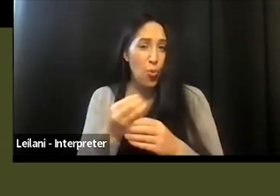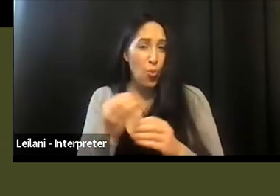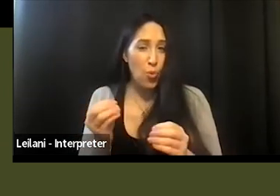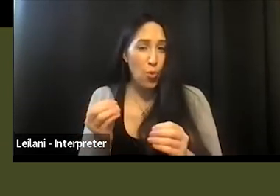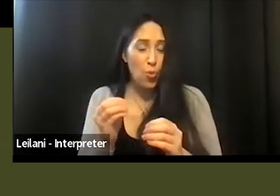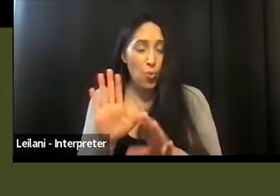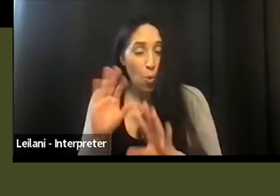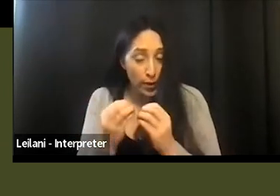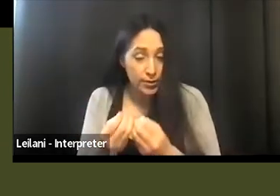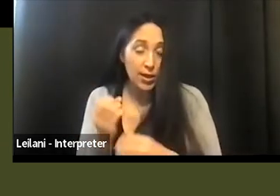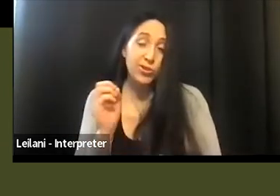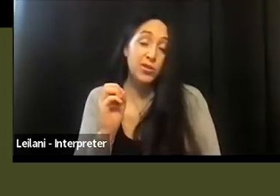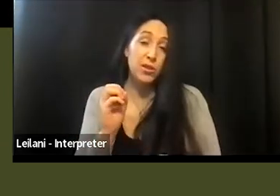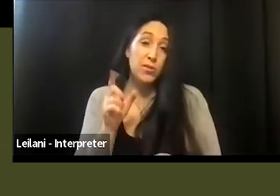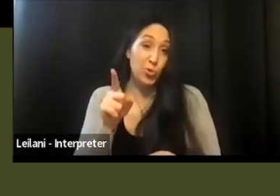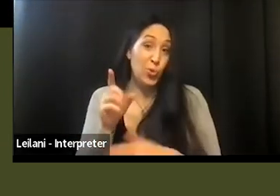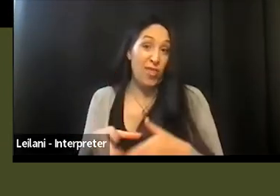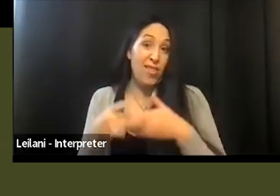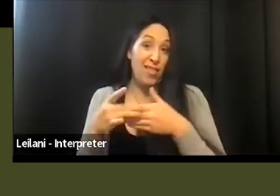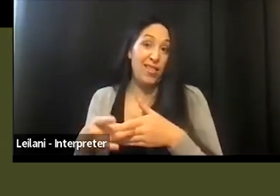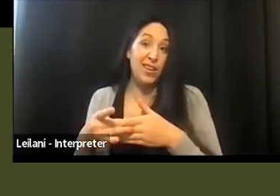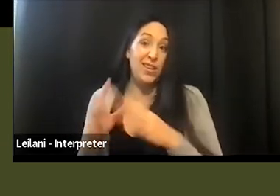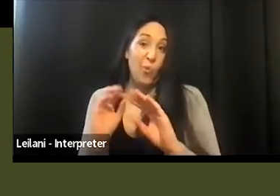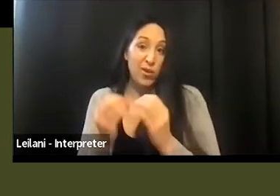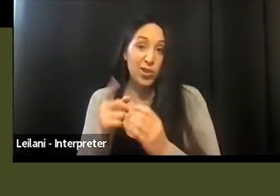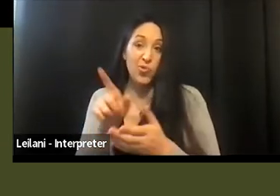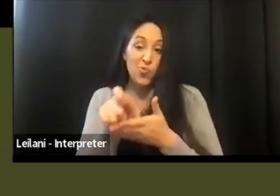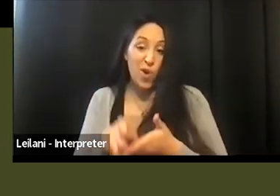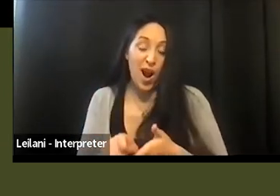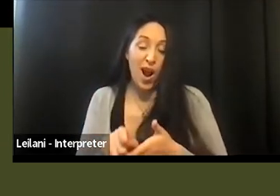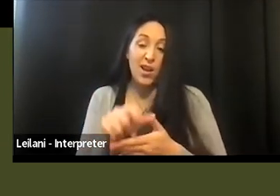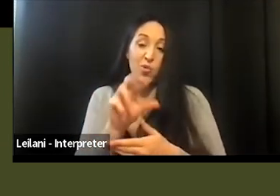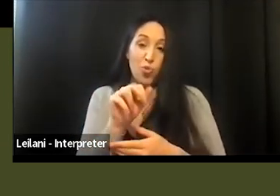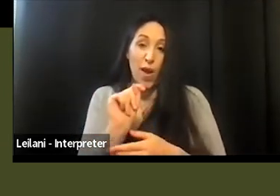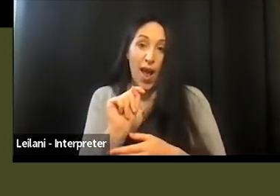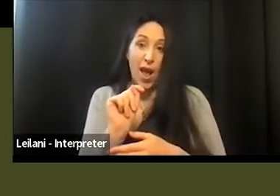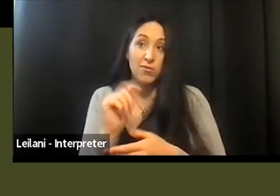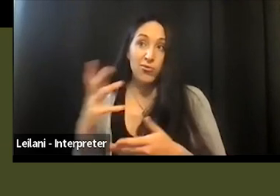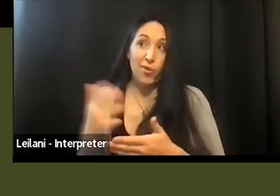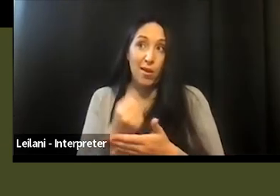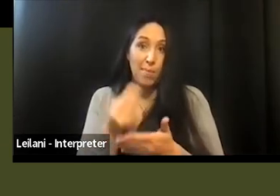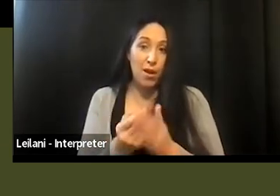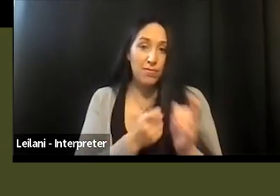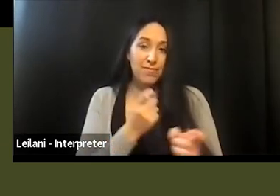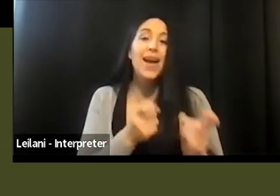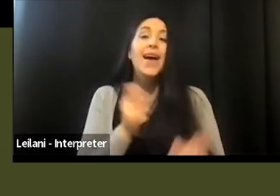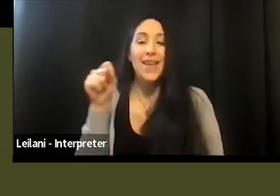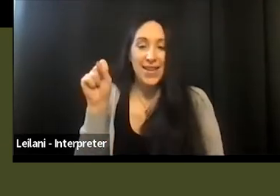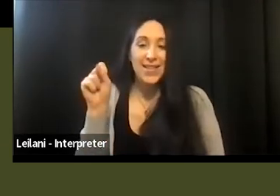because you are the lead agency and you guys write the grants to make this all happen. [Camilo] Yes, Debbie, yes.